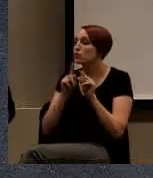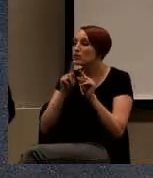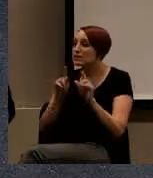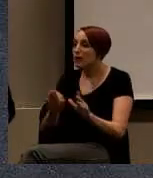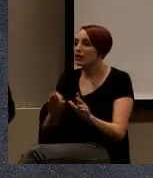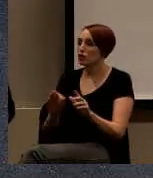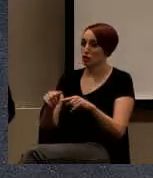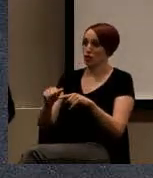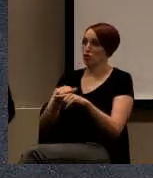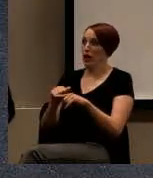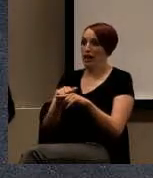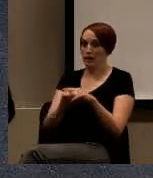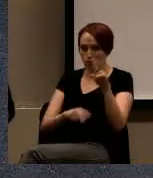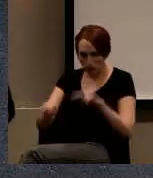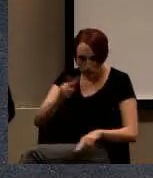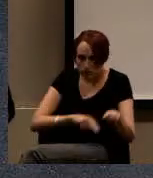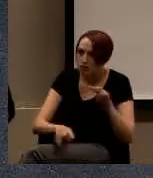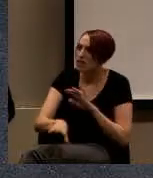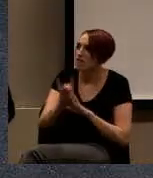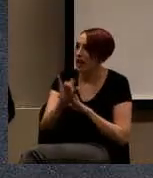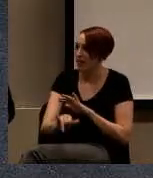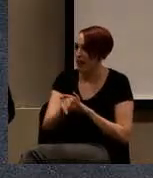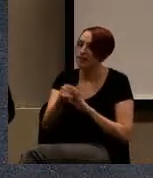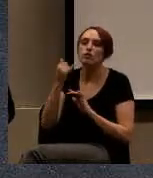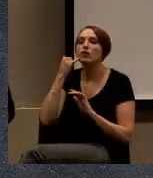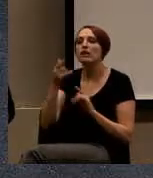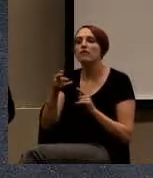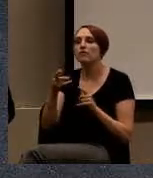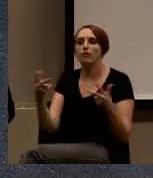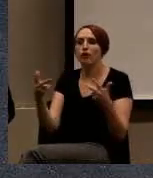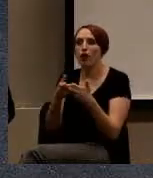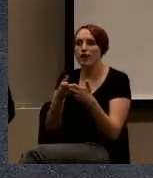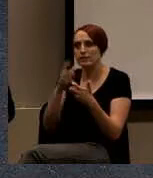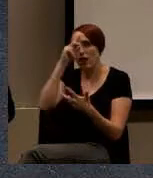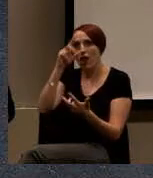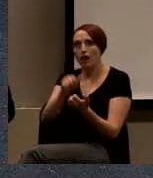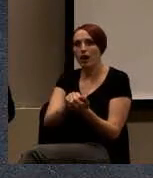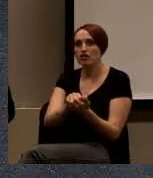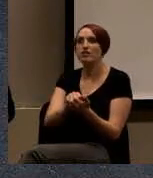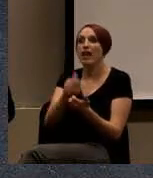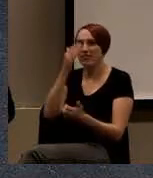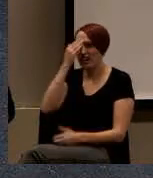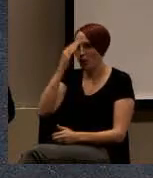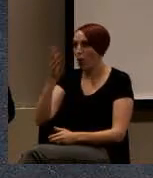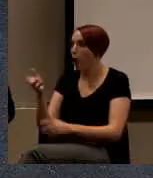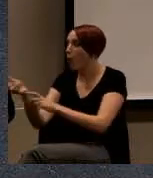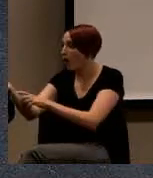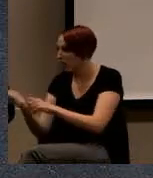something like this, so they come up upon an unresponsive person, that's one of the things that they're trained to do is find their wallet,